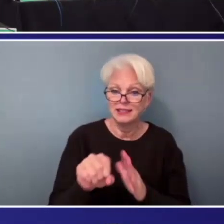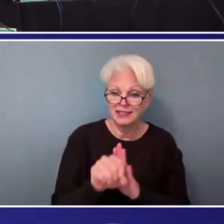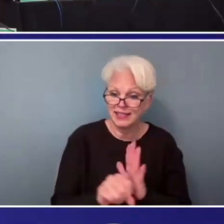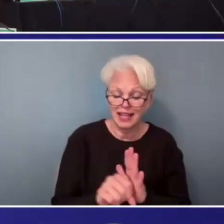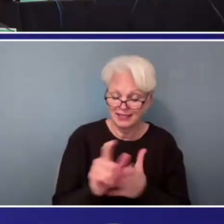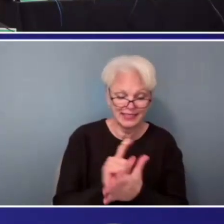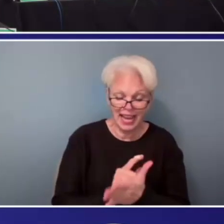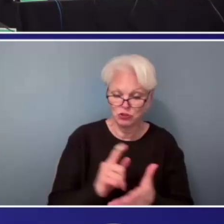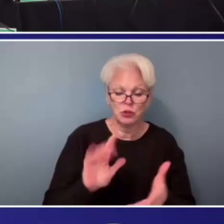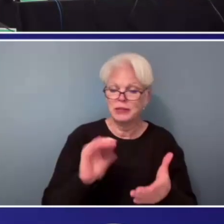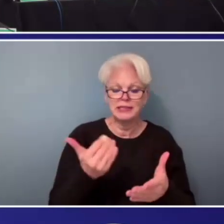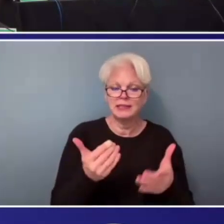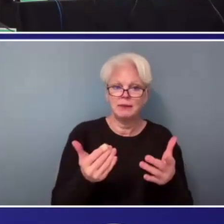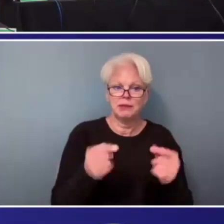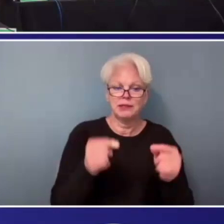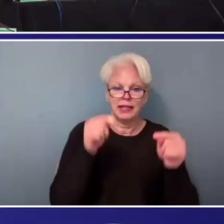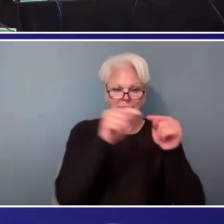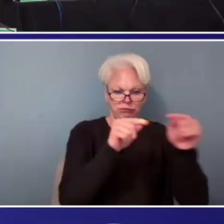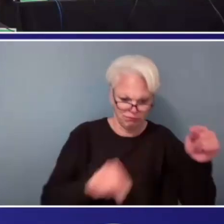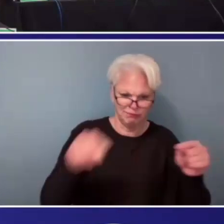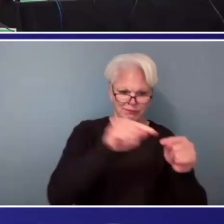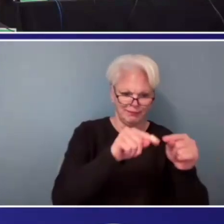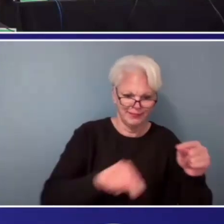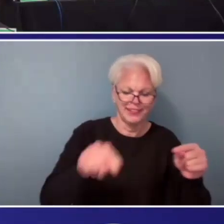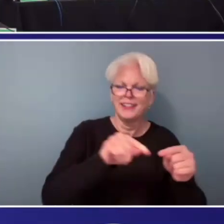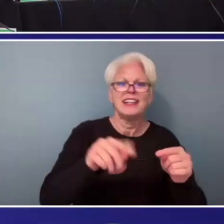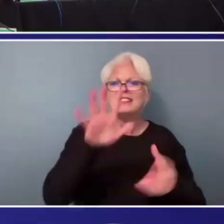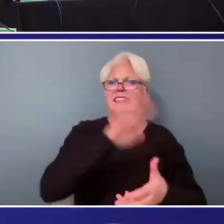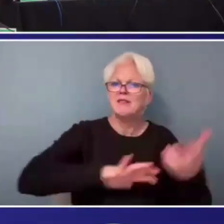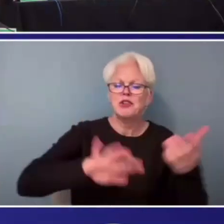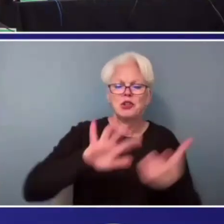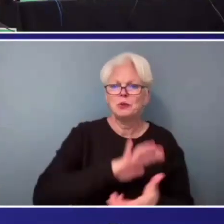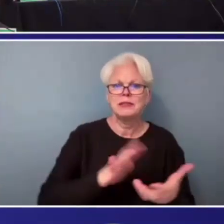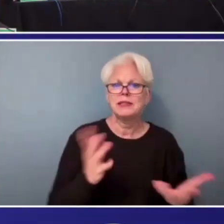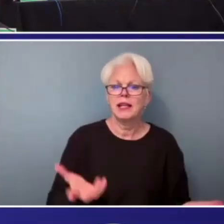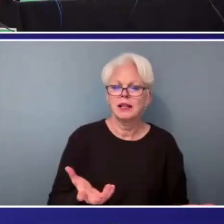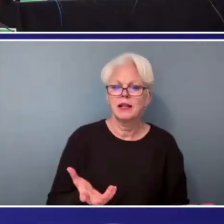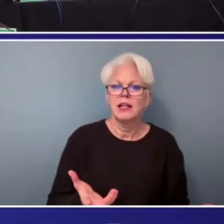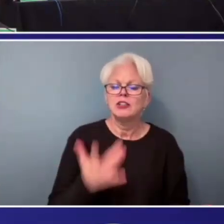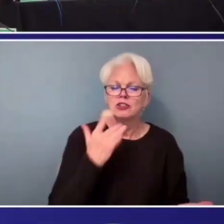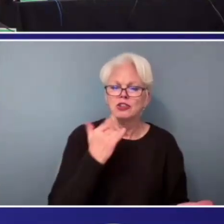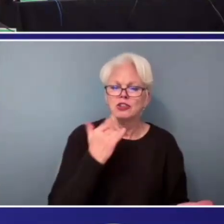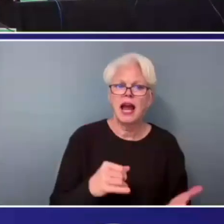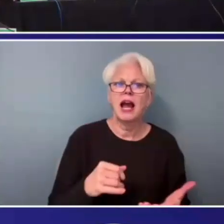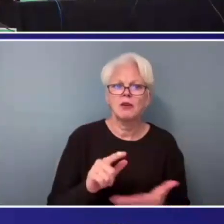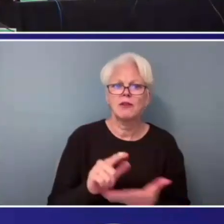circular, and if anything, more confusing because now the statute differs from the regulation. It's certainly not confusing to the,